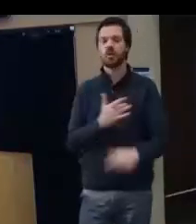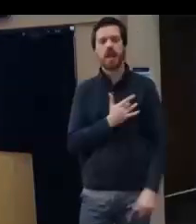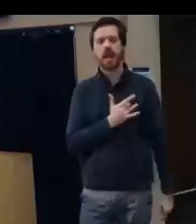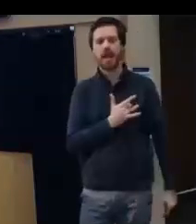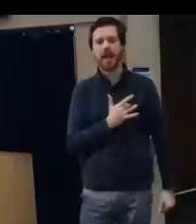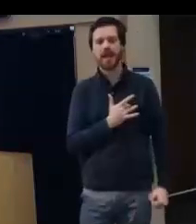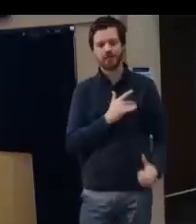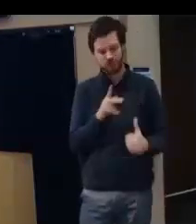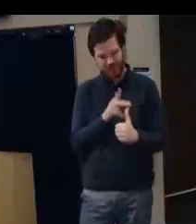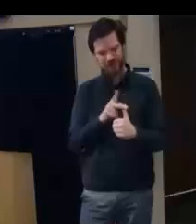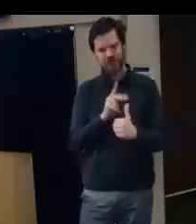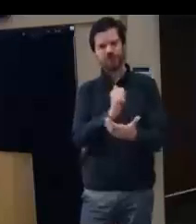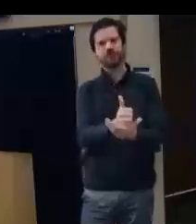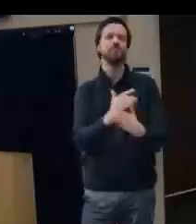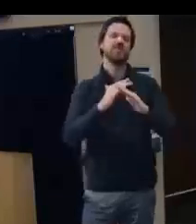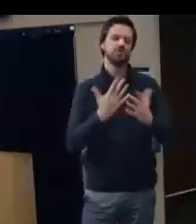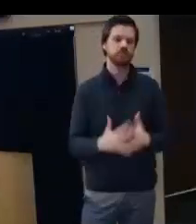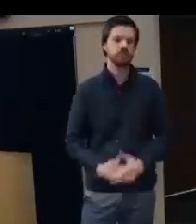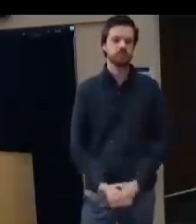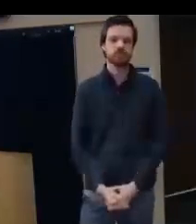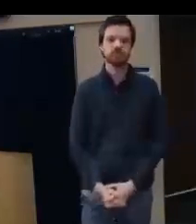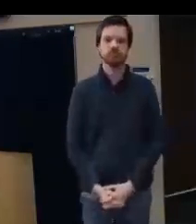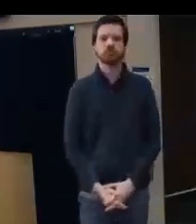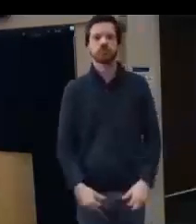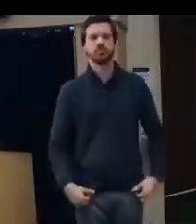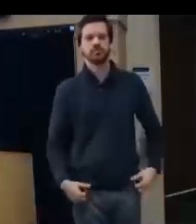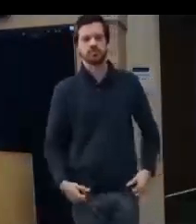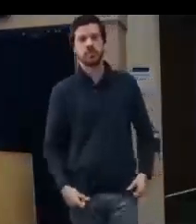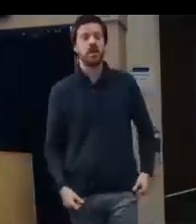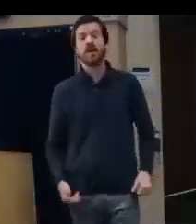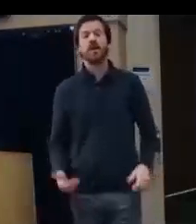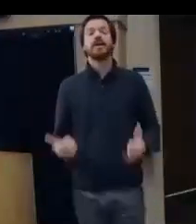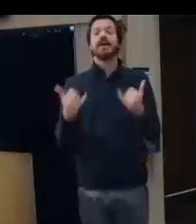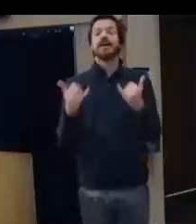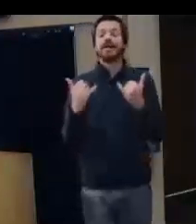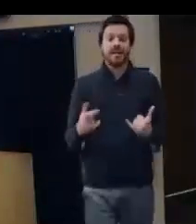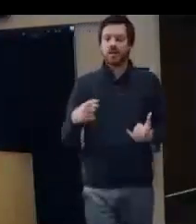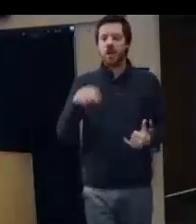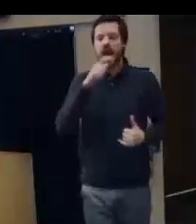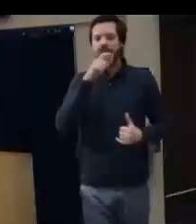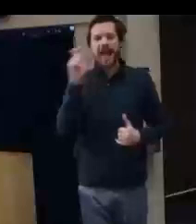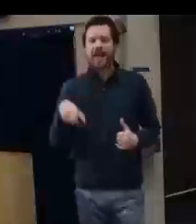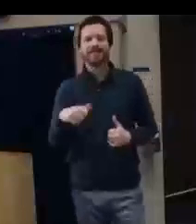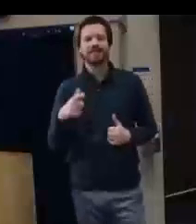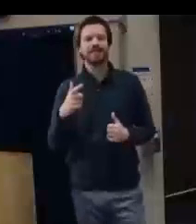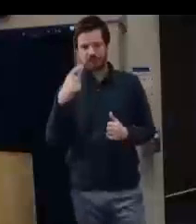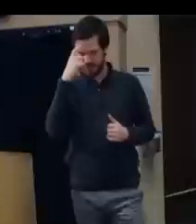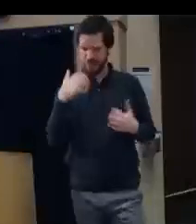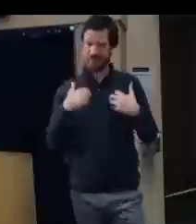primary prevention moving on now to talk about psychological outcomes when I talk with Physicians